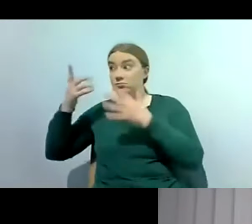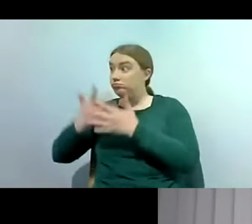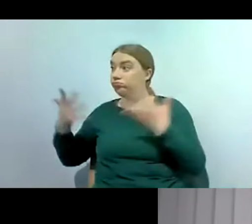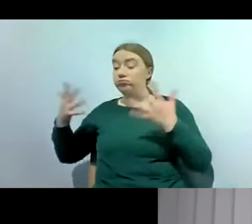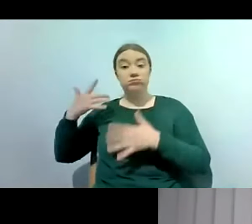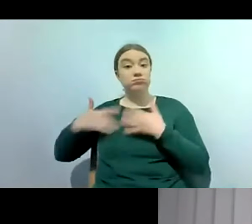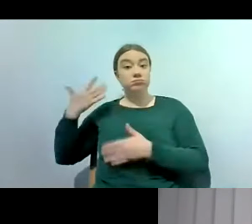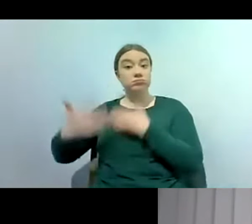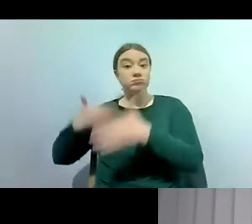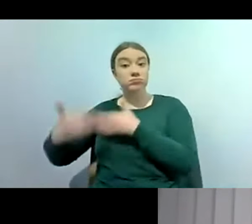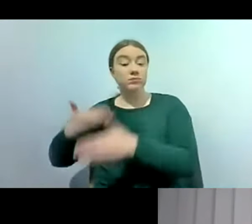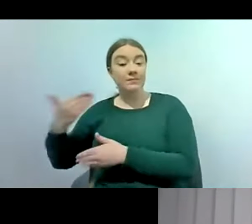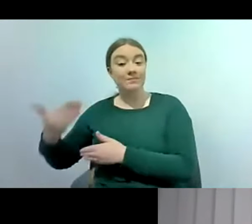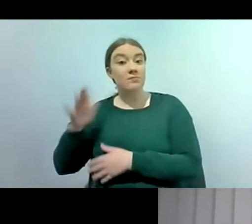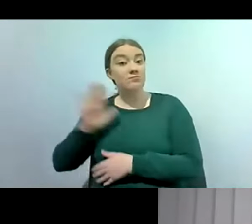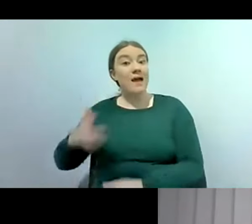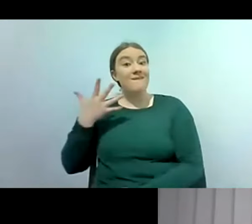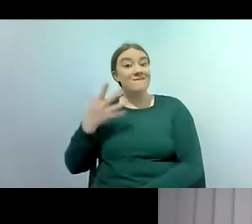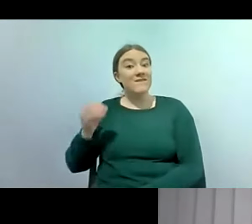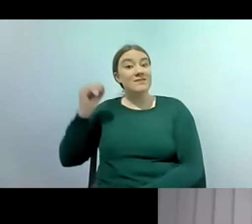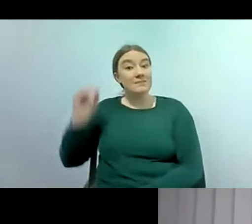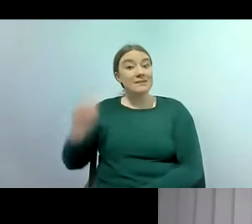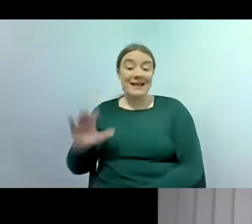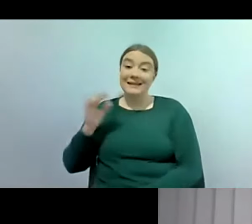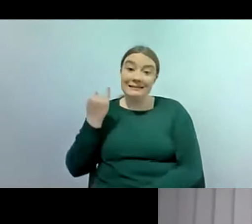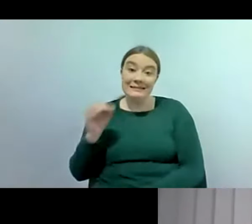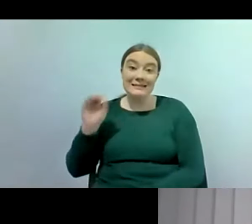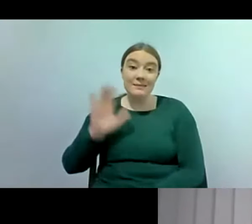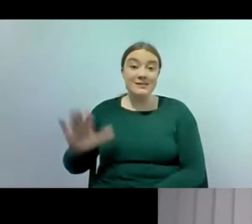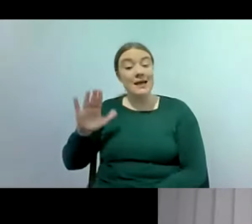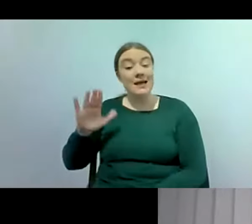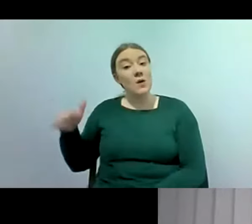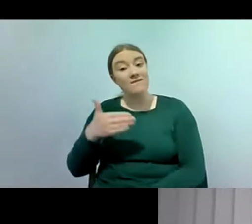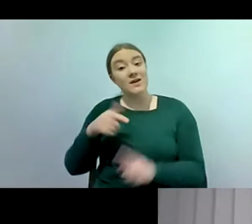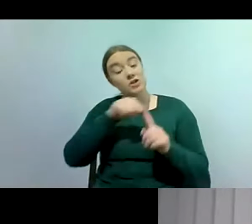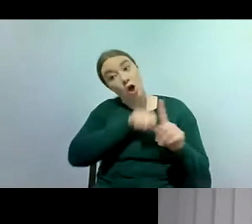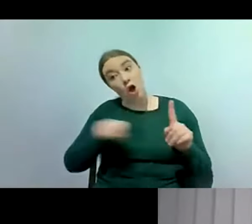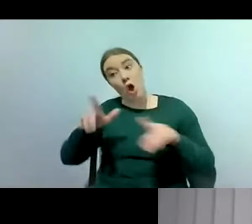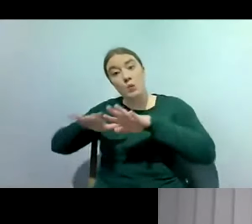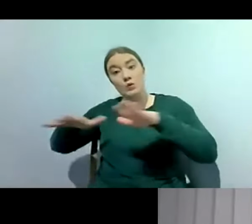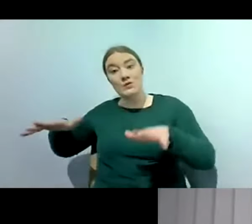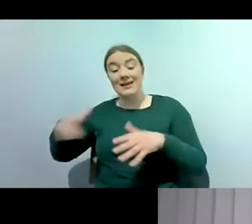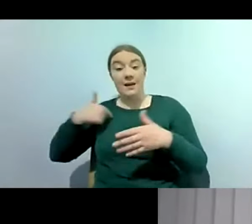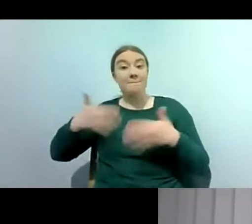around um 50 to 60 percent of the of the fish that go out to sea of our tagged fish are returning